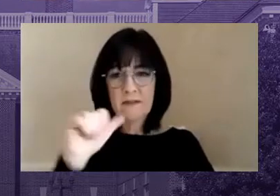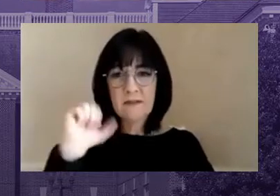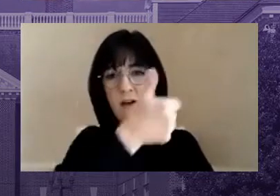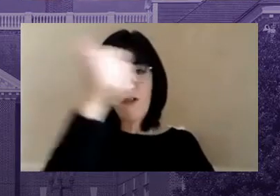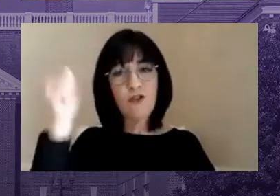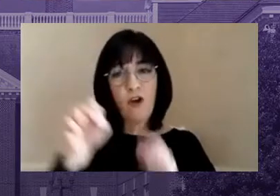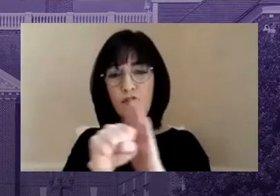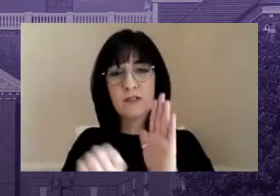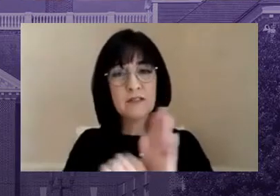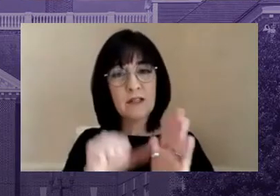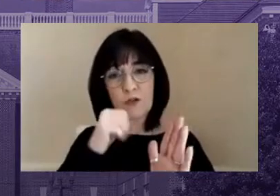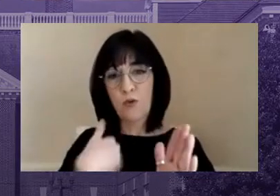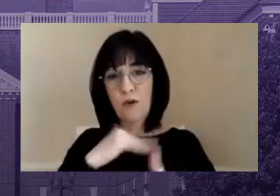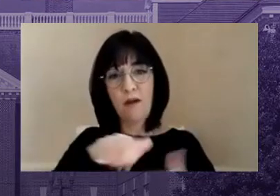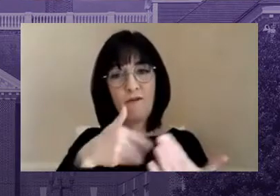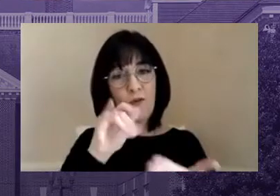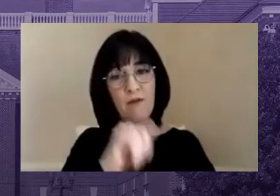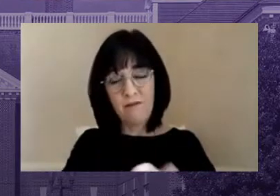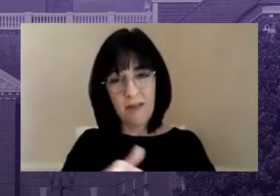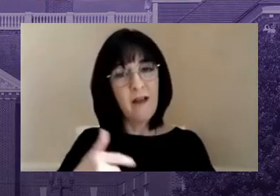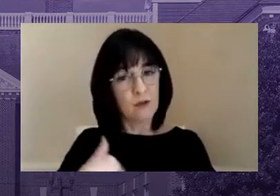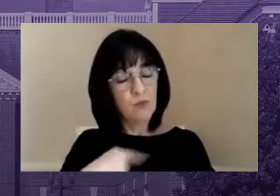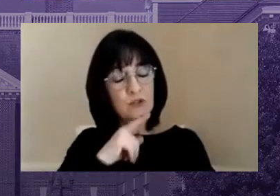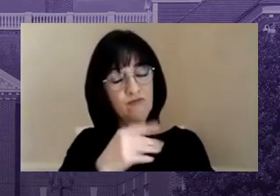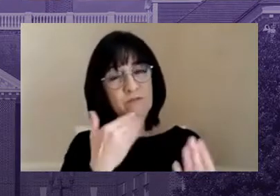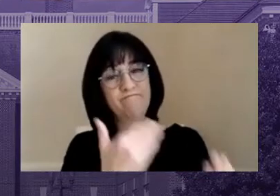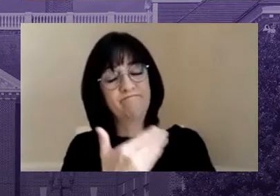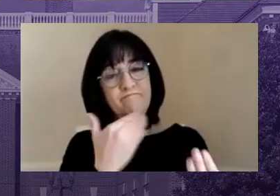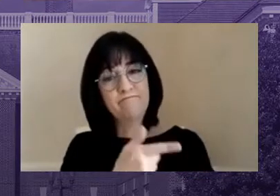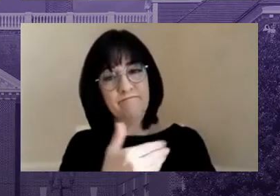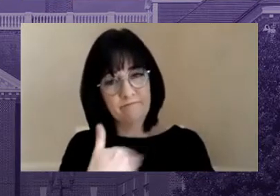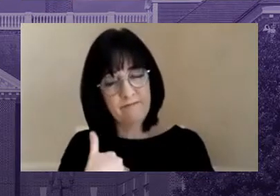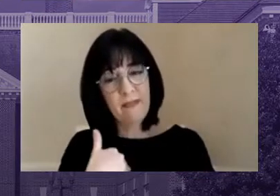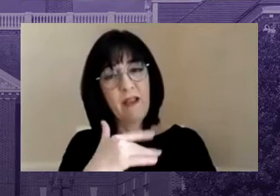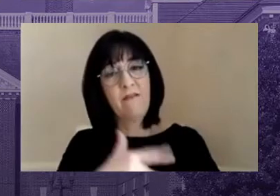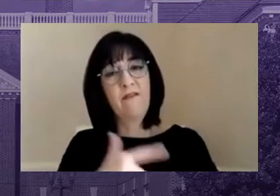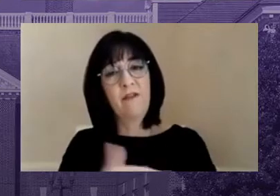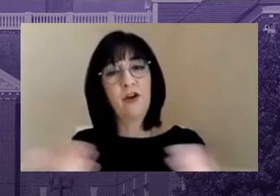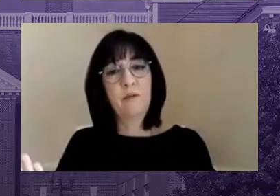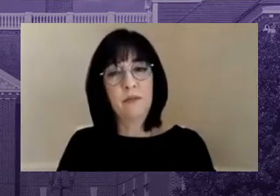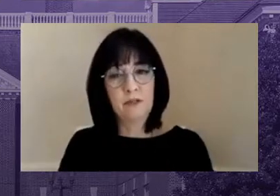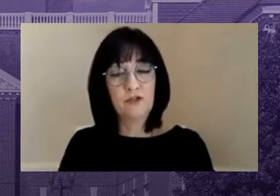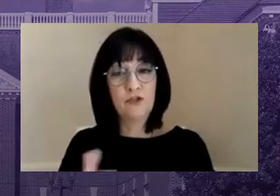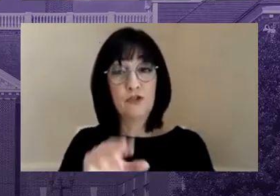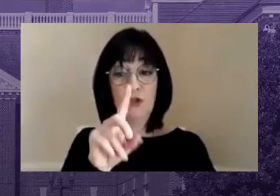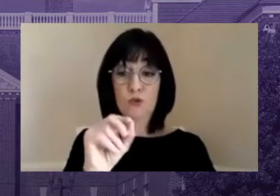are also supportive and critical to the success of not only team Dover's military children, but also